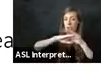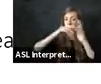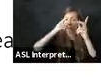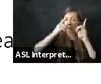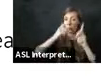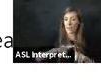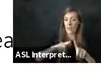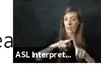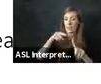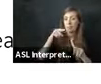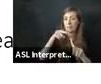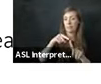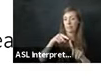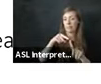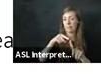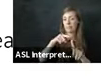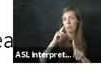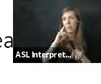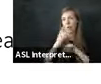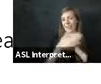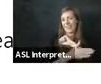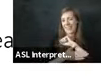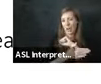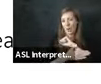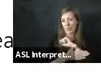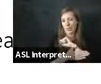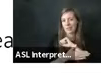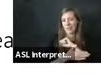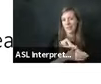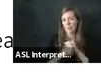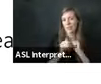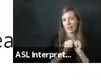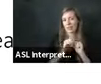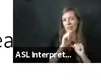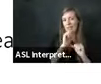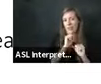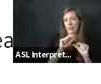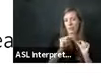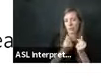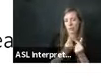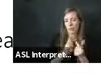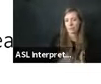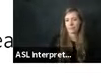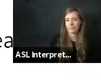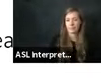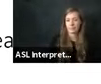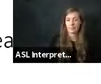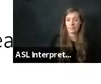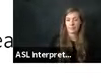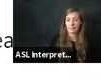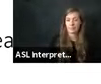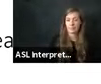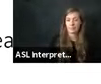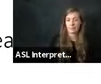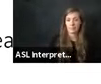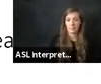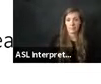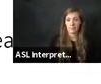whole that also was seen among this age group. If we look at all infections